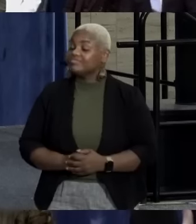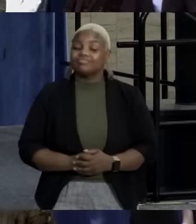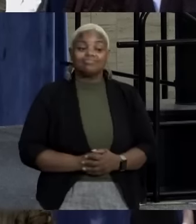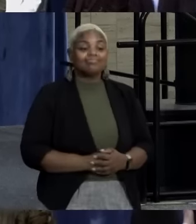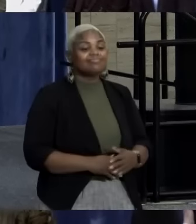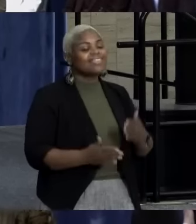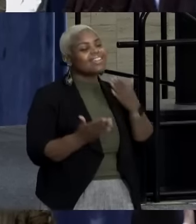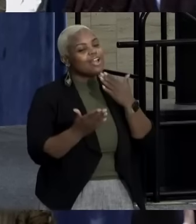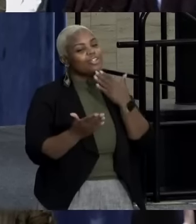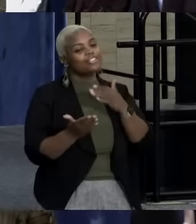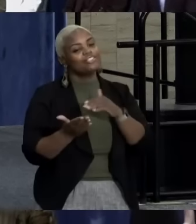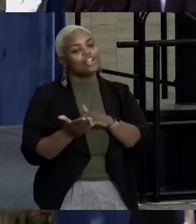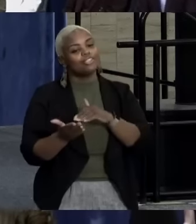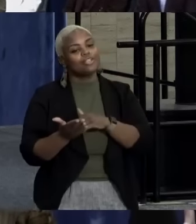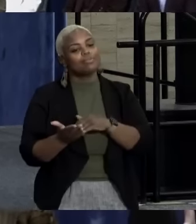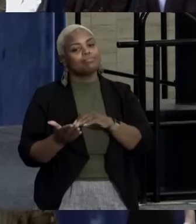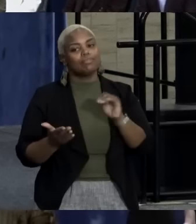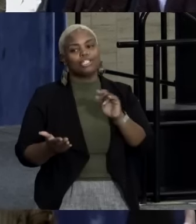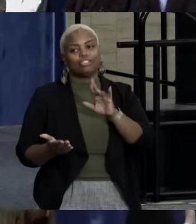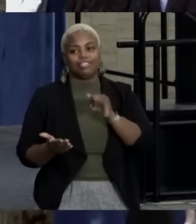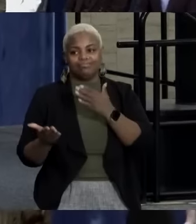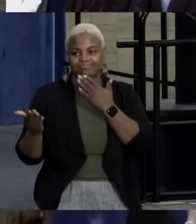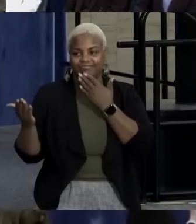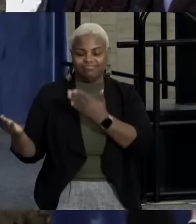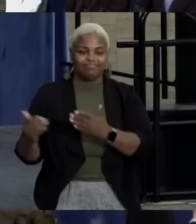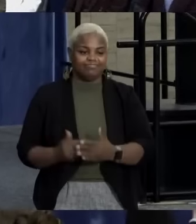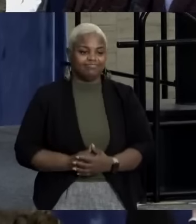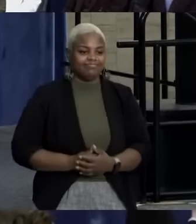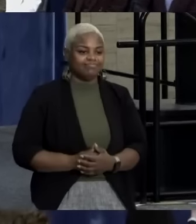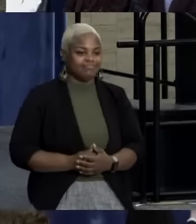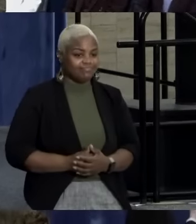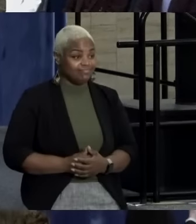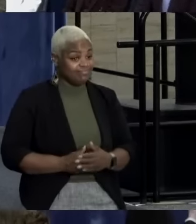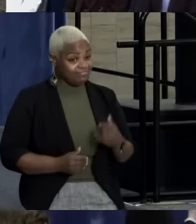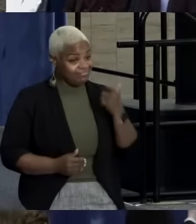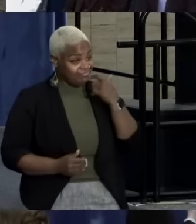So, we have come a long way since our roundtable earlier this year at FDA.